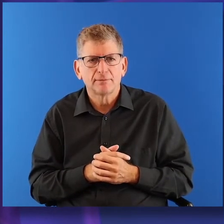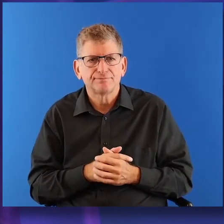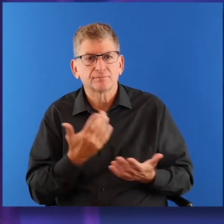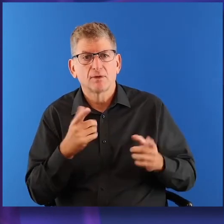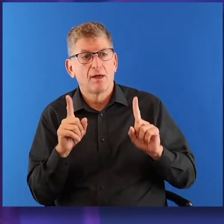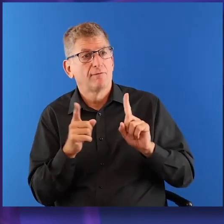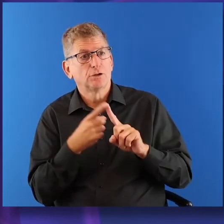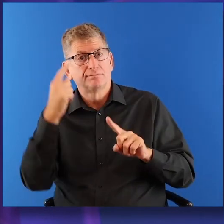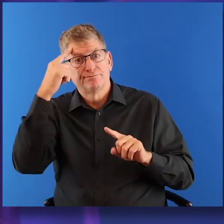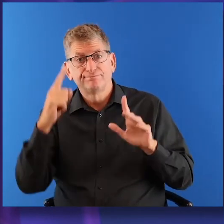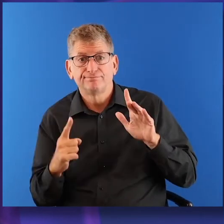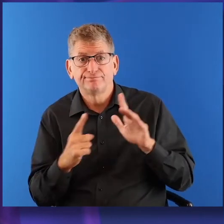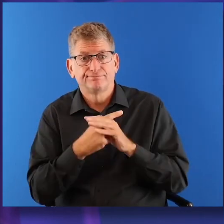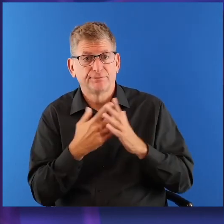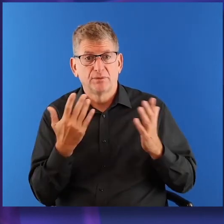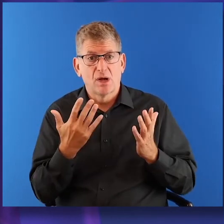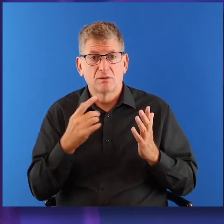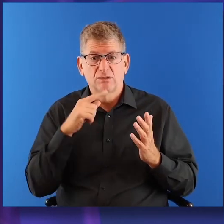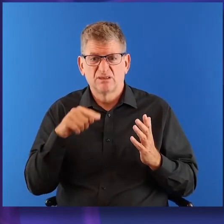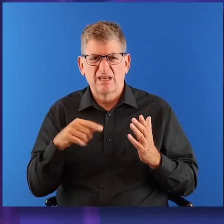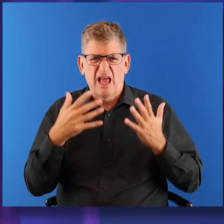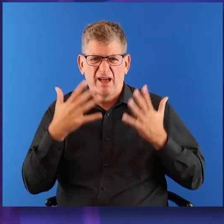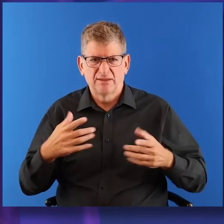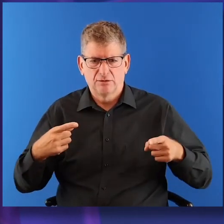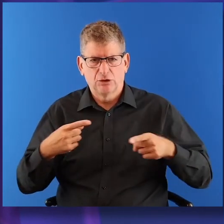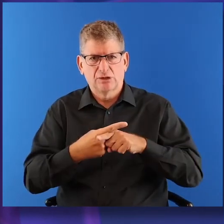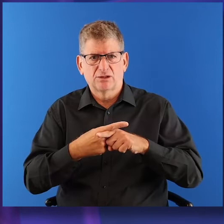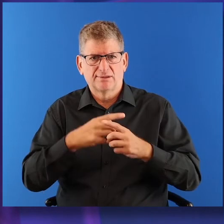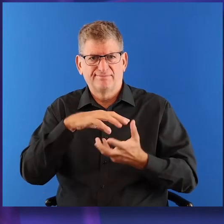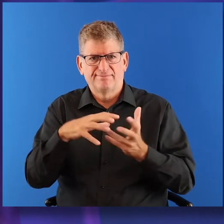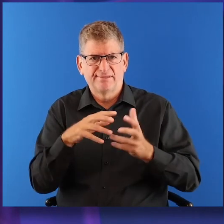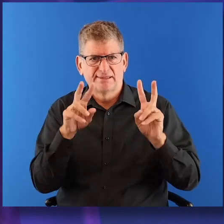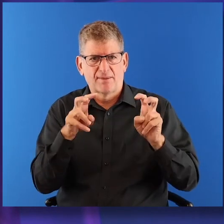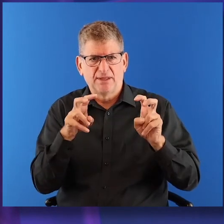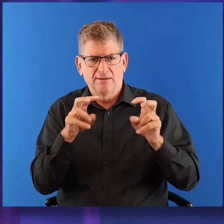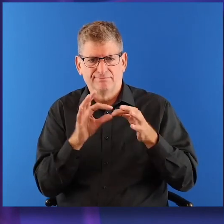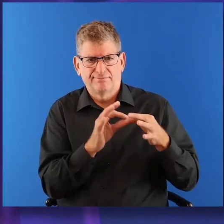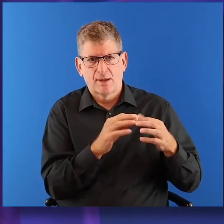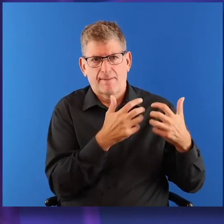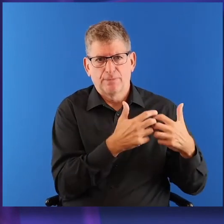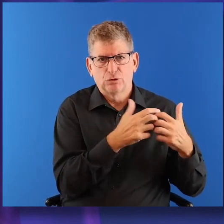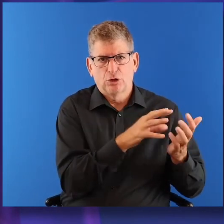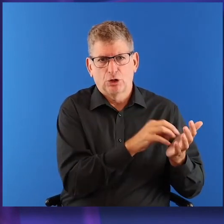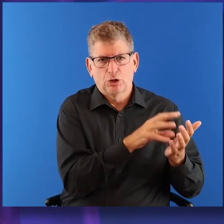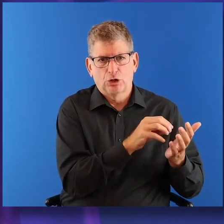and this heavily intersects the topic around machine learning and putting it into practice,